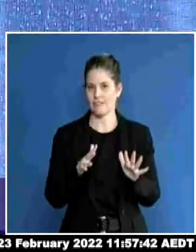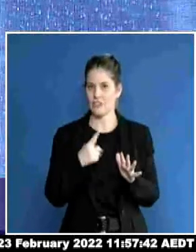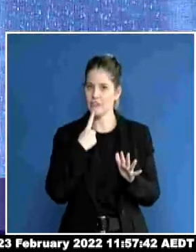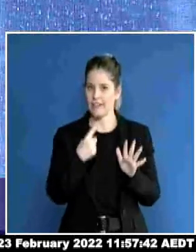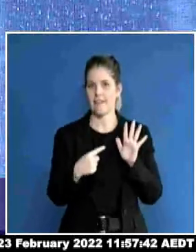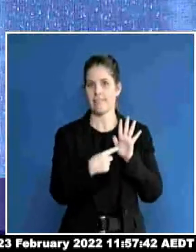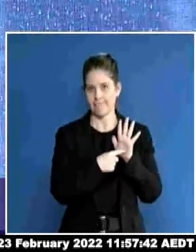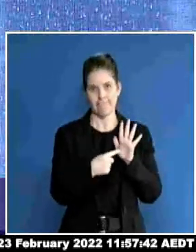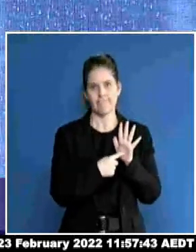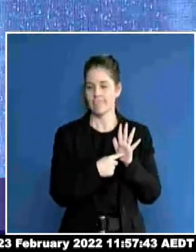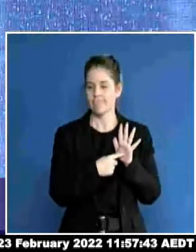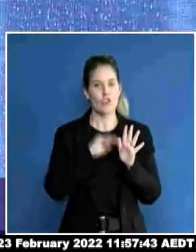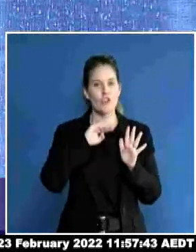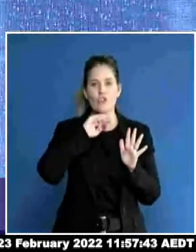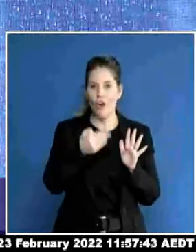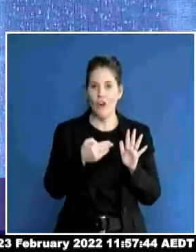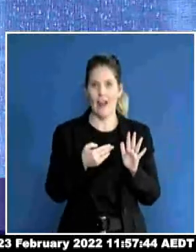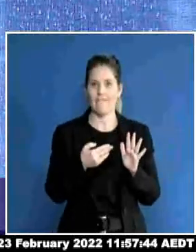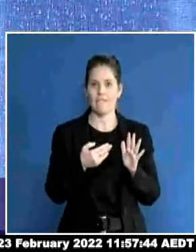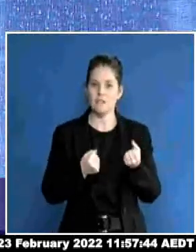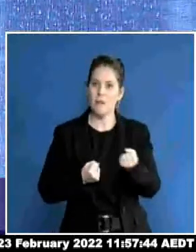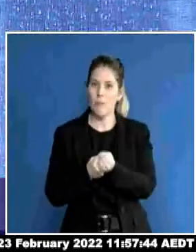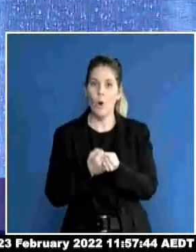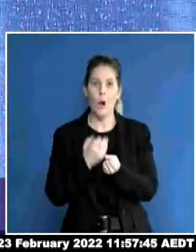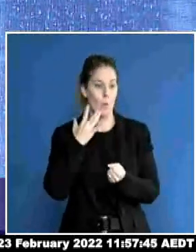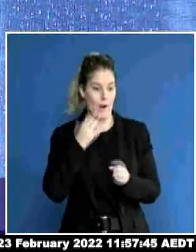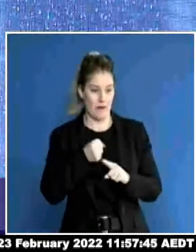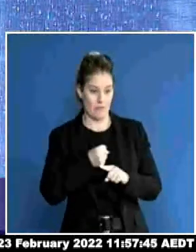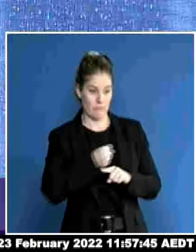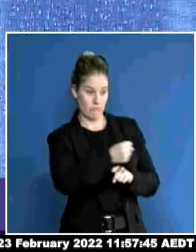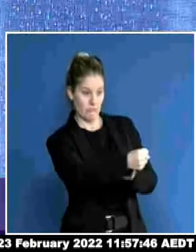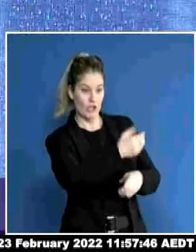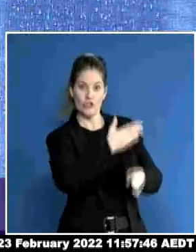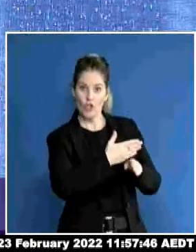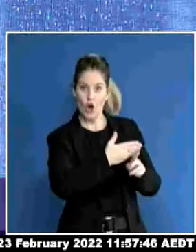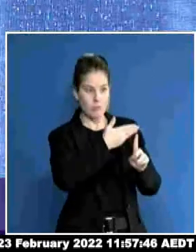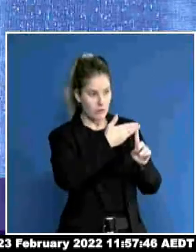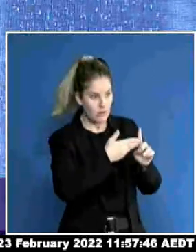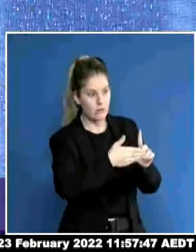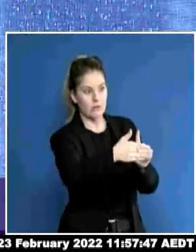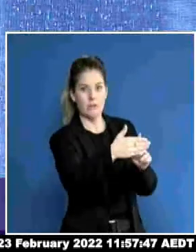DES providers that may leave some young people vulnerable to exploitation.